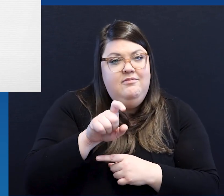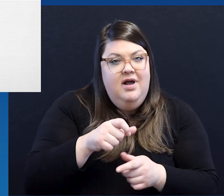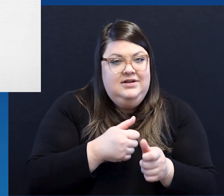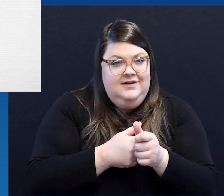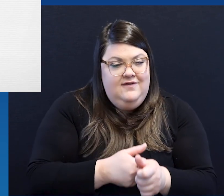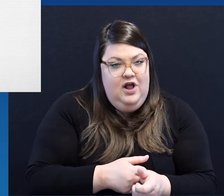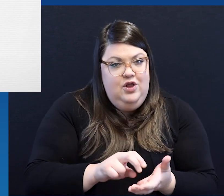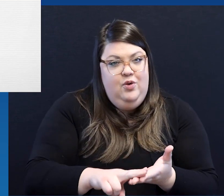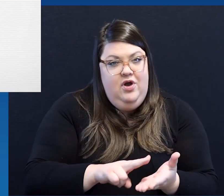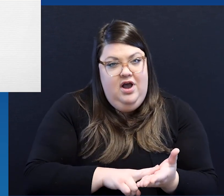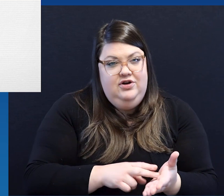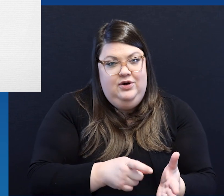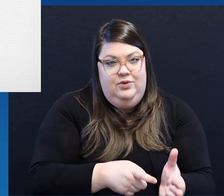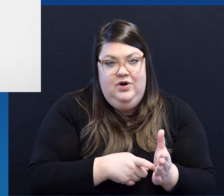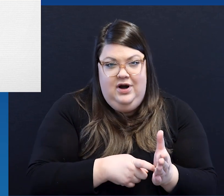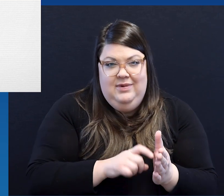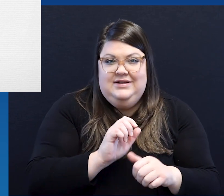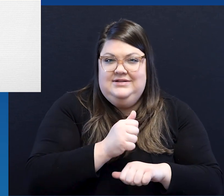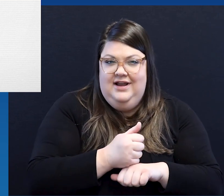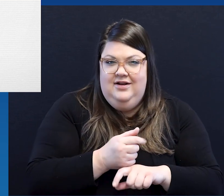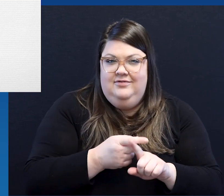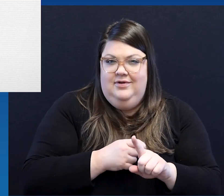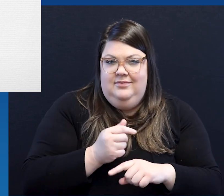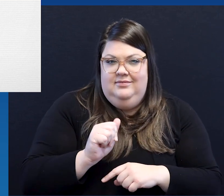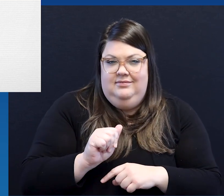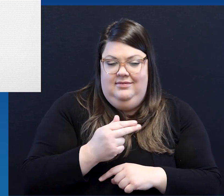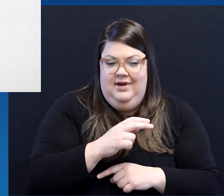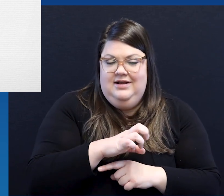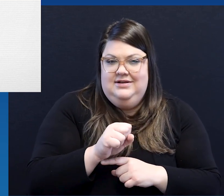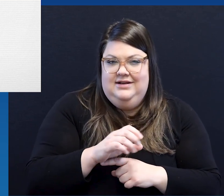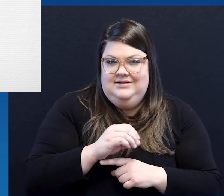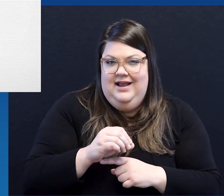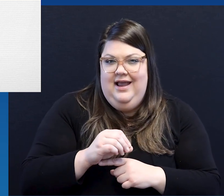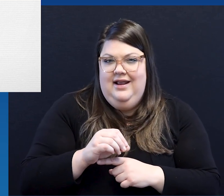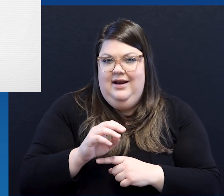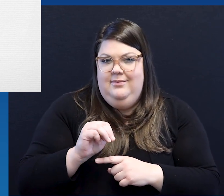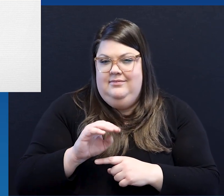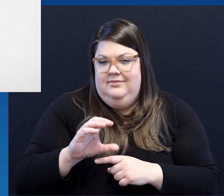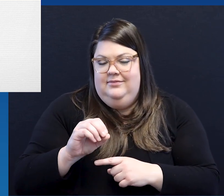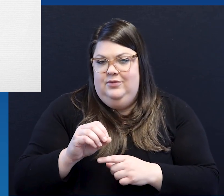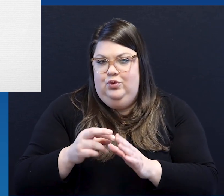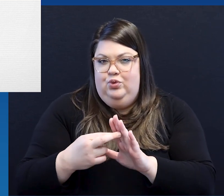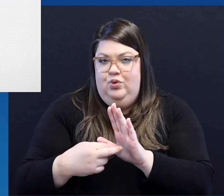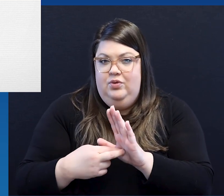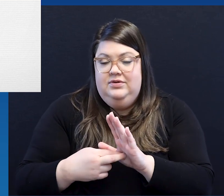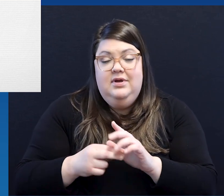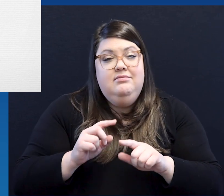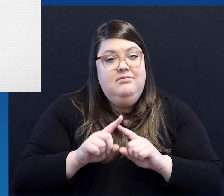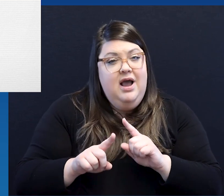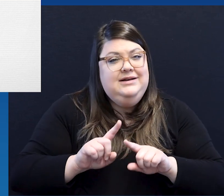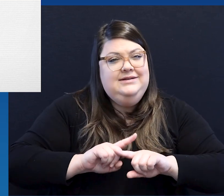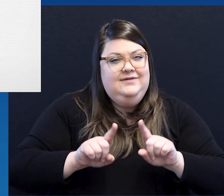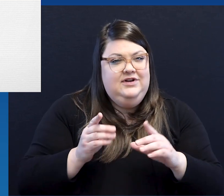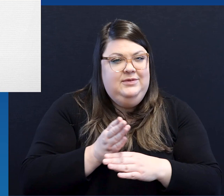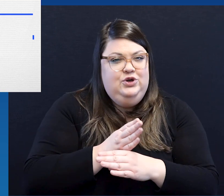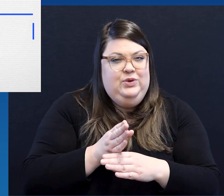This is where our role as a manager care organization really kicks in. DDD as a manager care organization